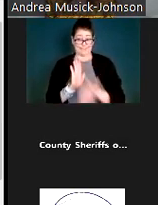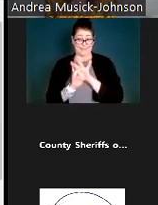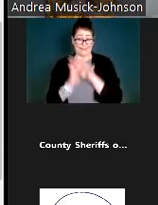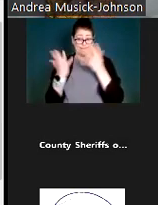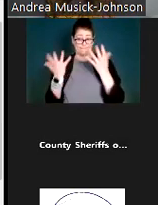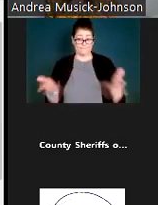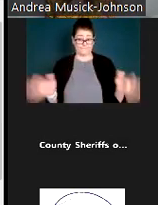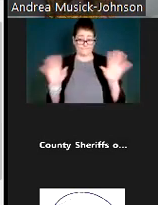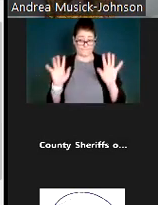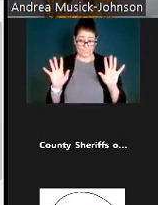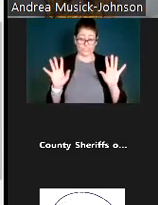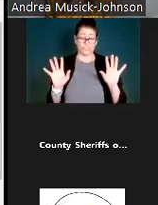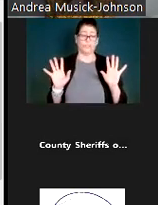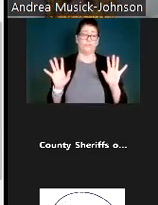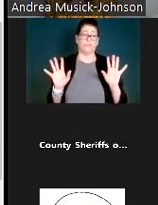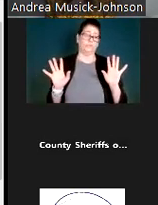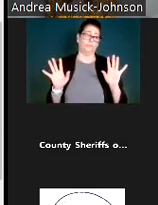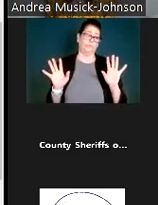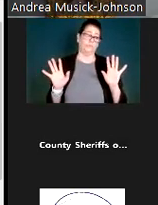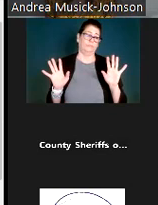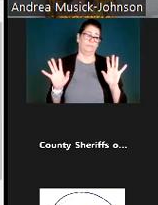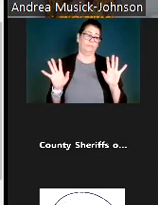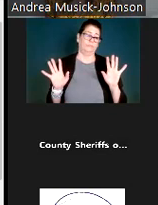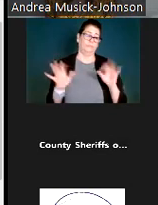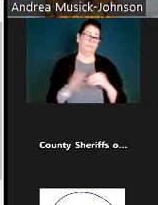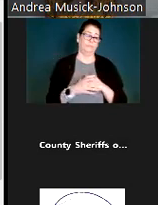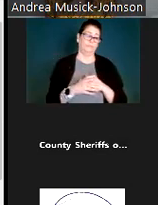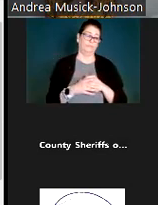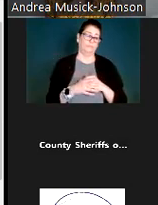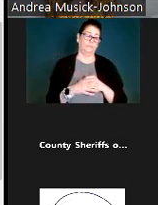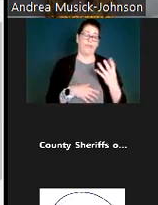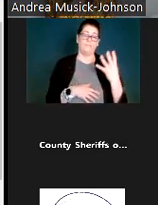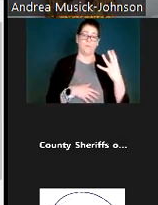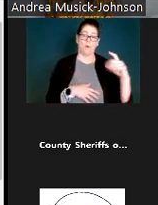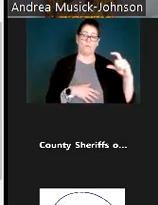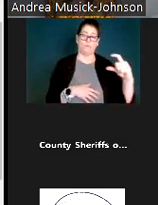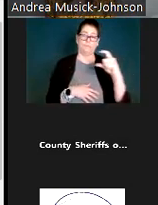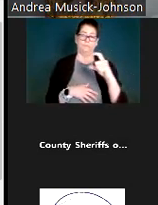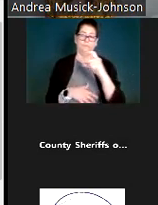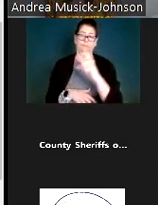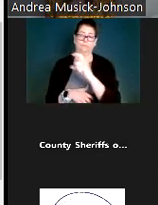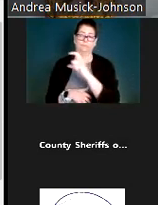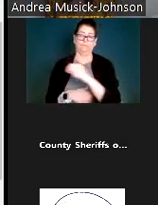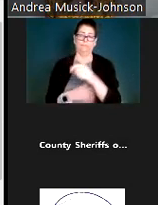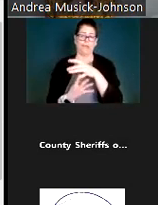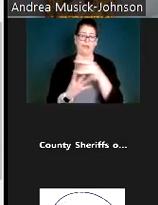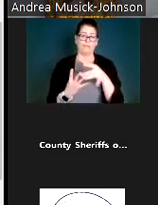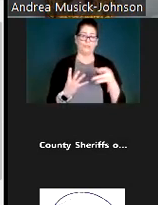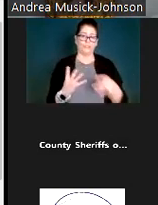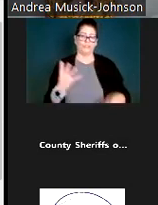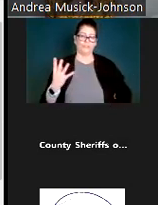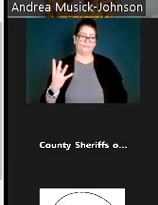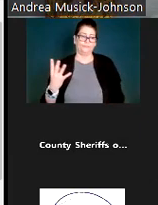view information from, it's gonna come up with these 4 different options that you can click on.